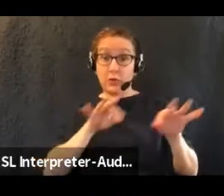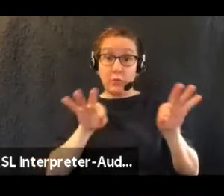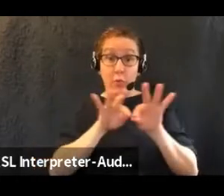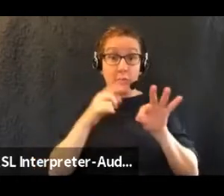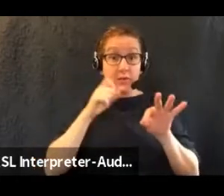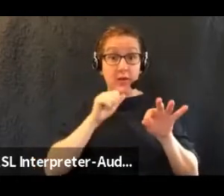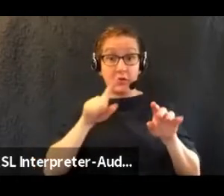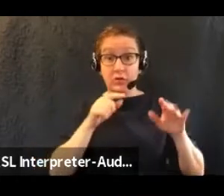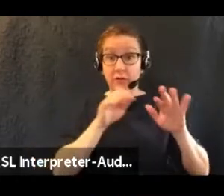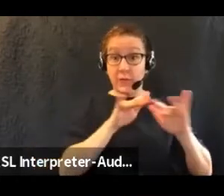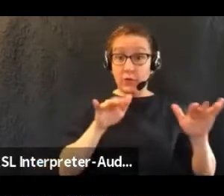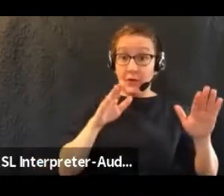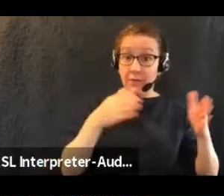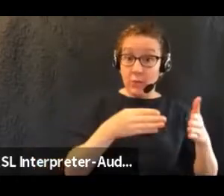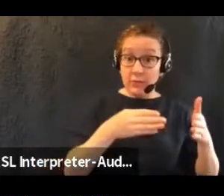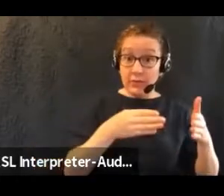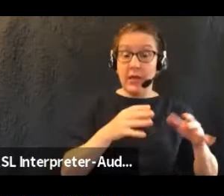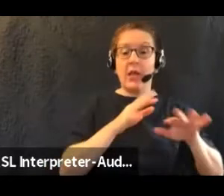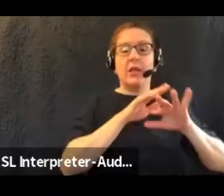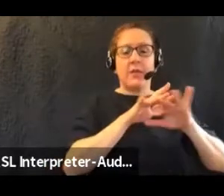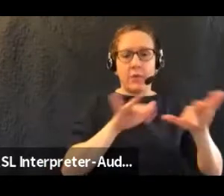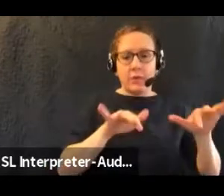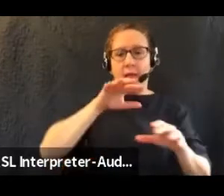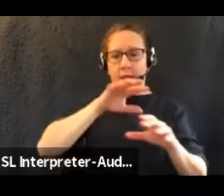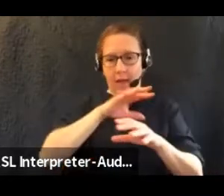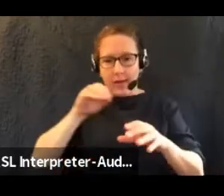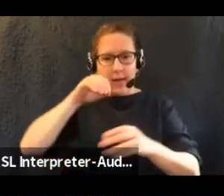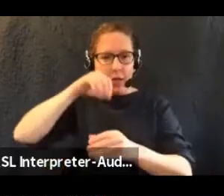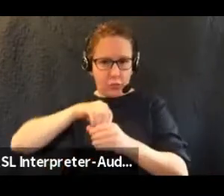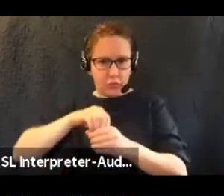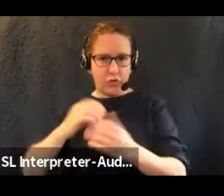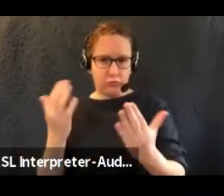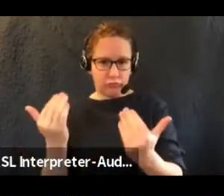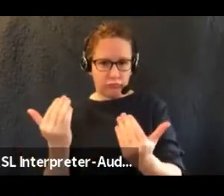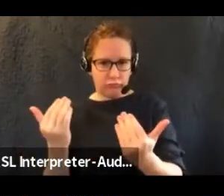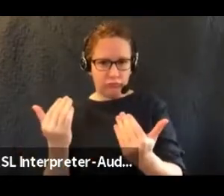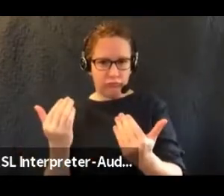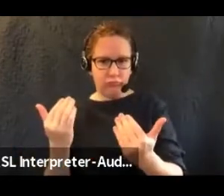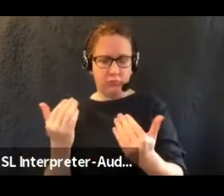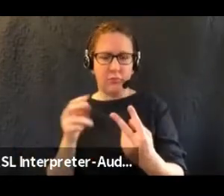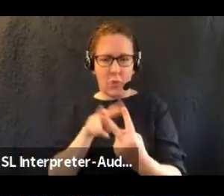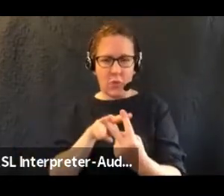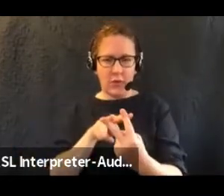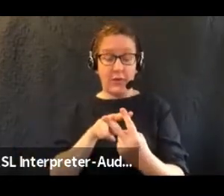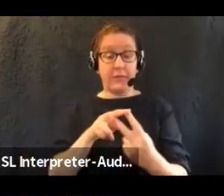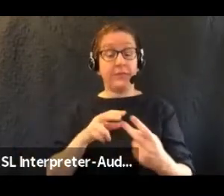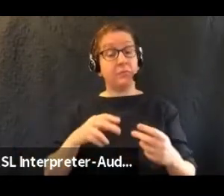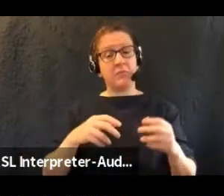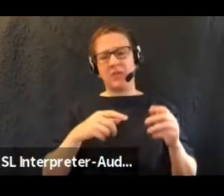It's also diversity and inclusion, and I gave you some examples of how we've been doing